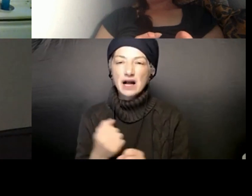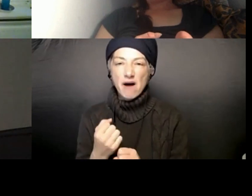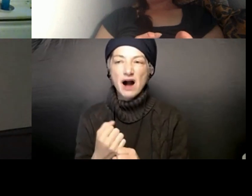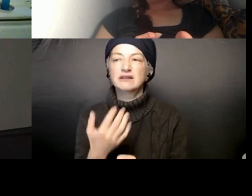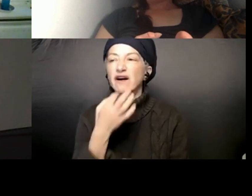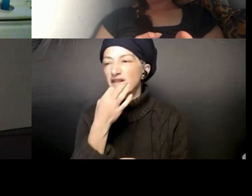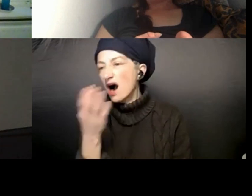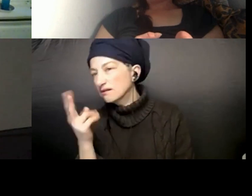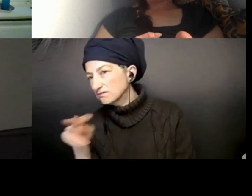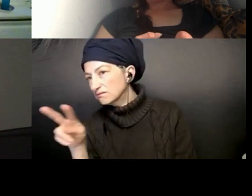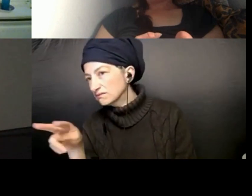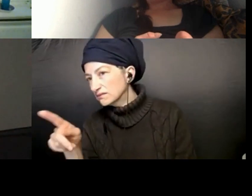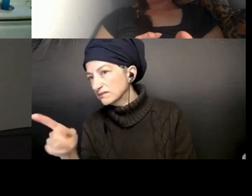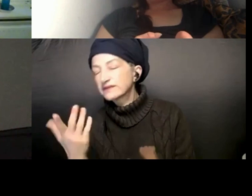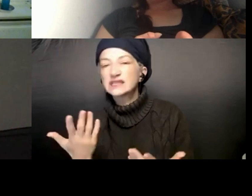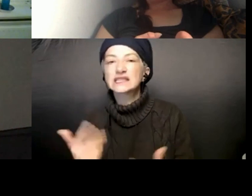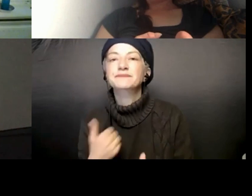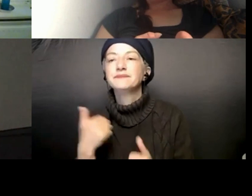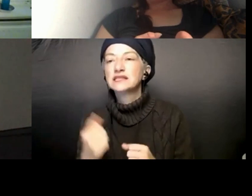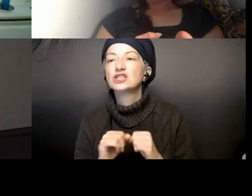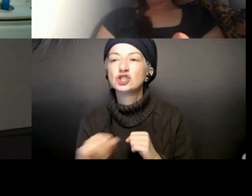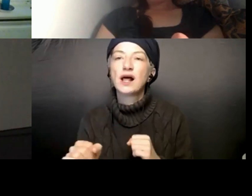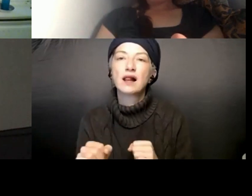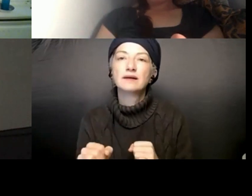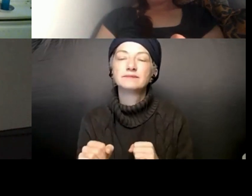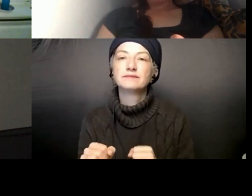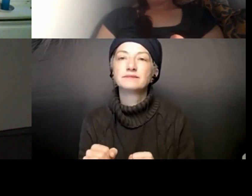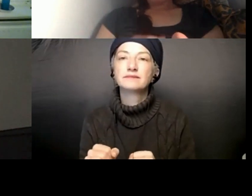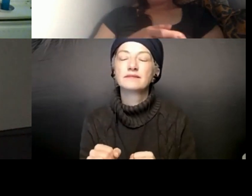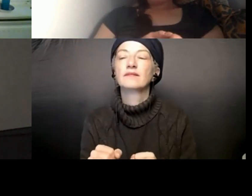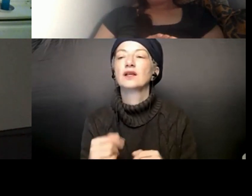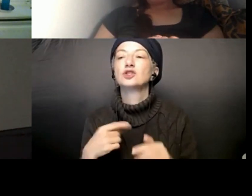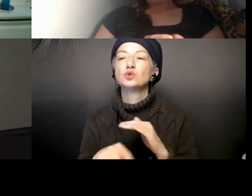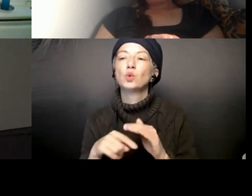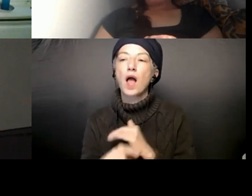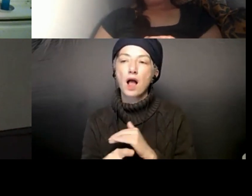I will quickly do another access announcement,